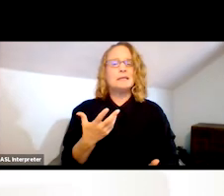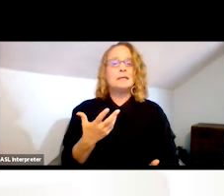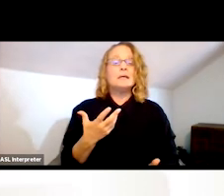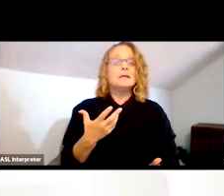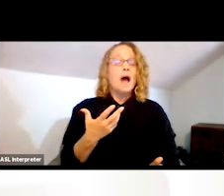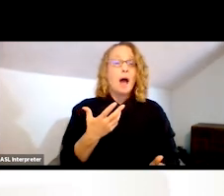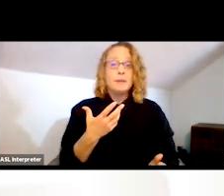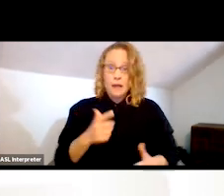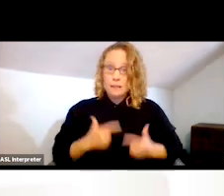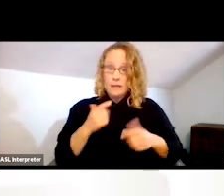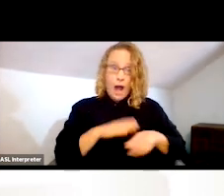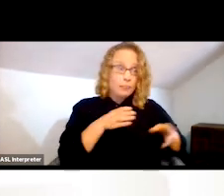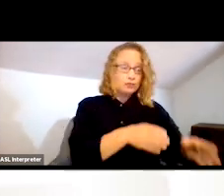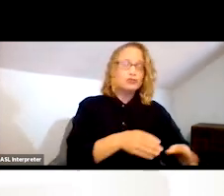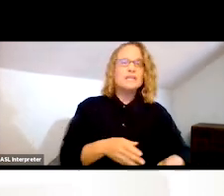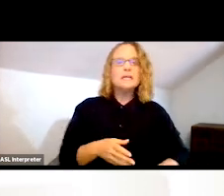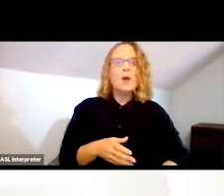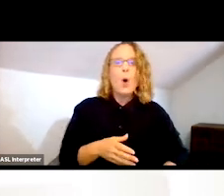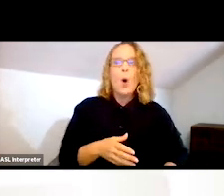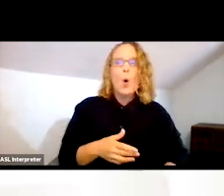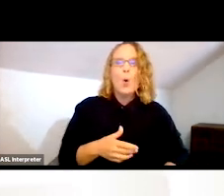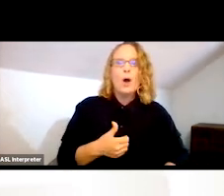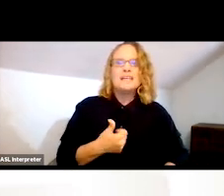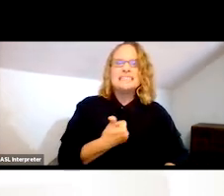It just can't underscore that.